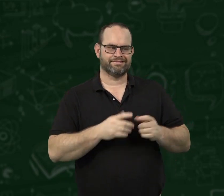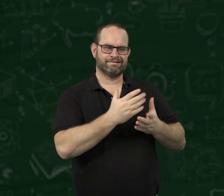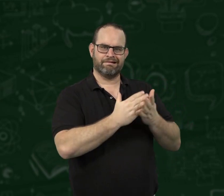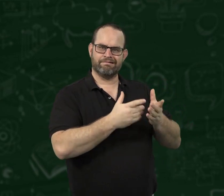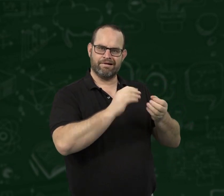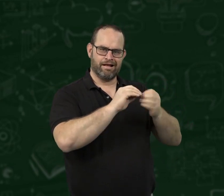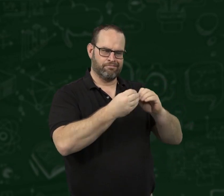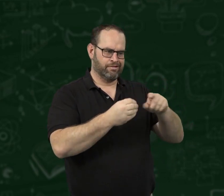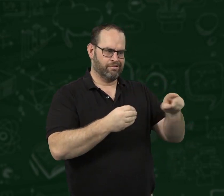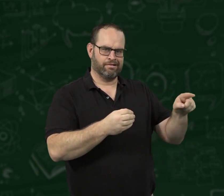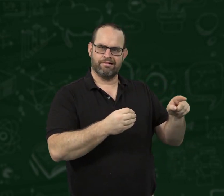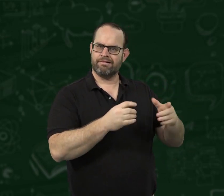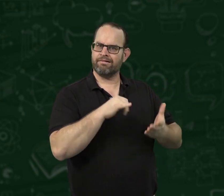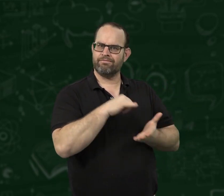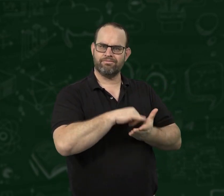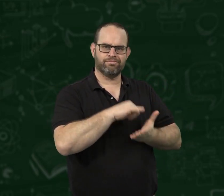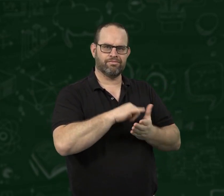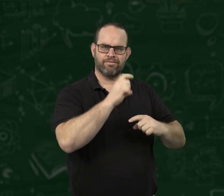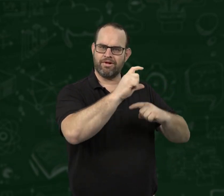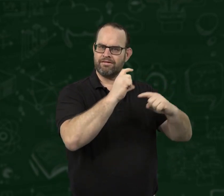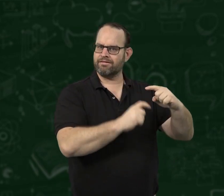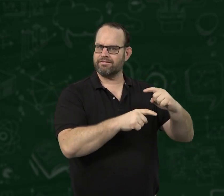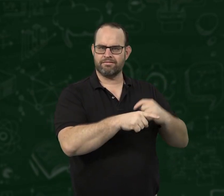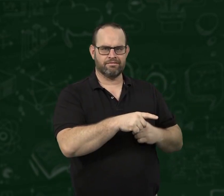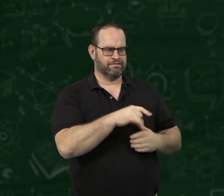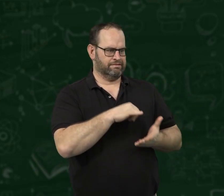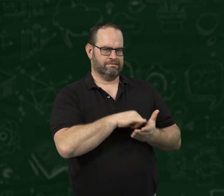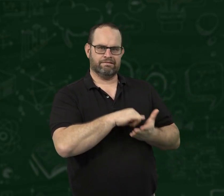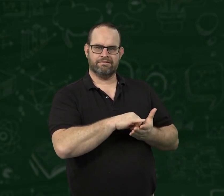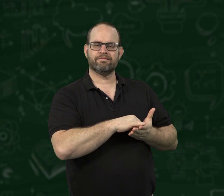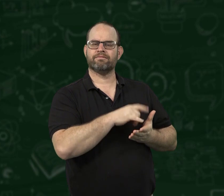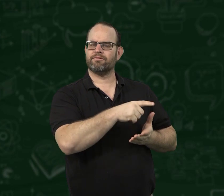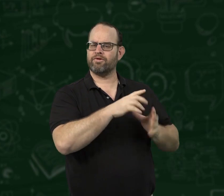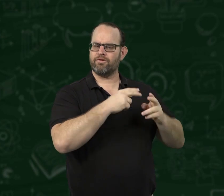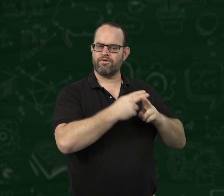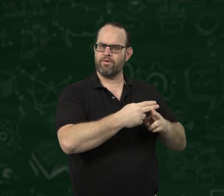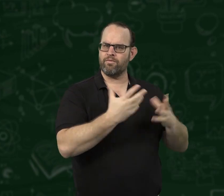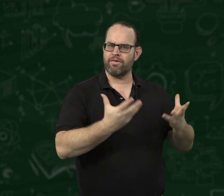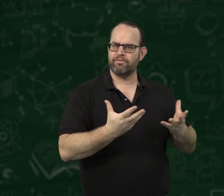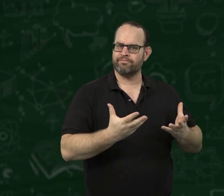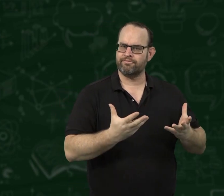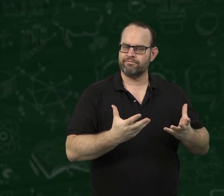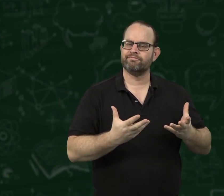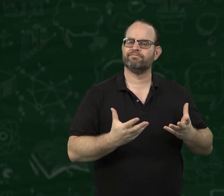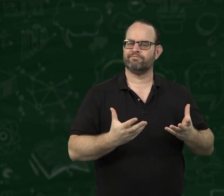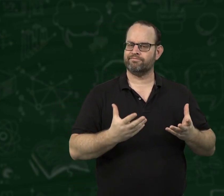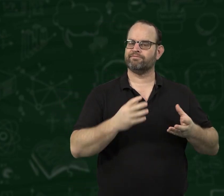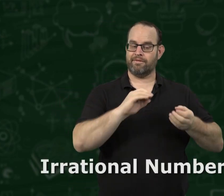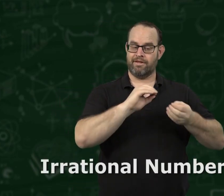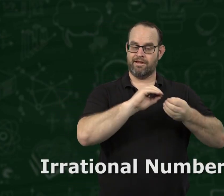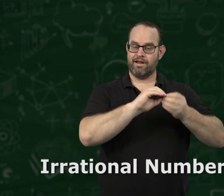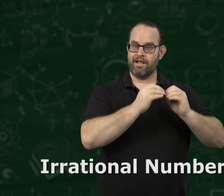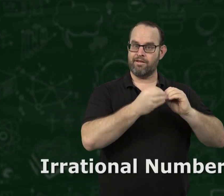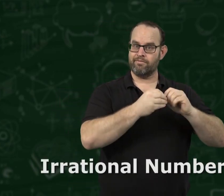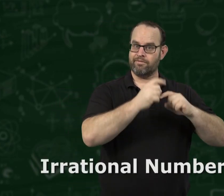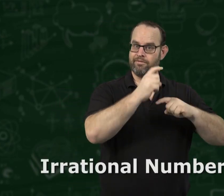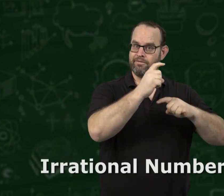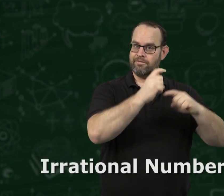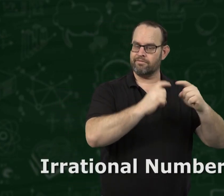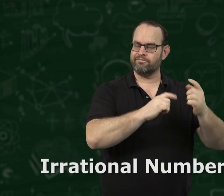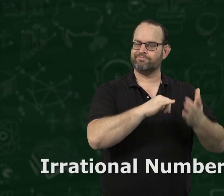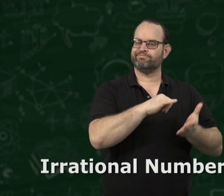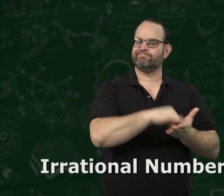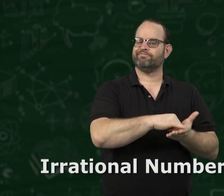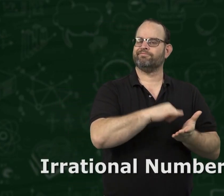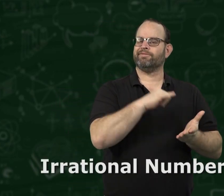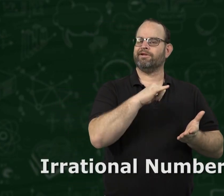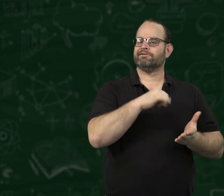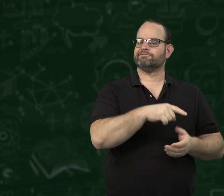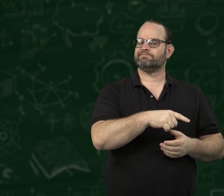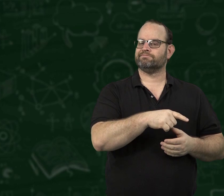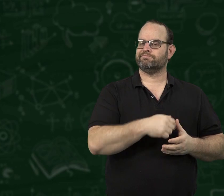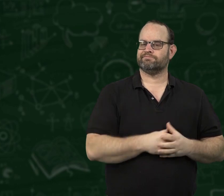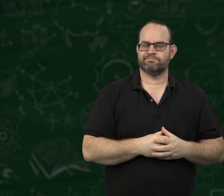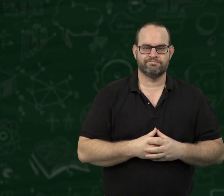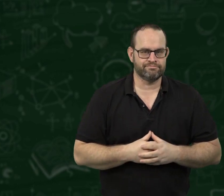Numbers that cannot be represented as fractions are irrational numbers.